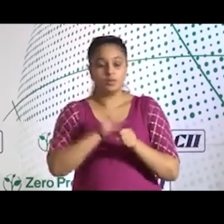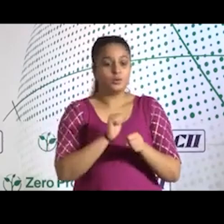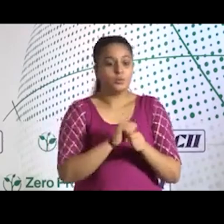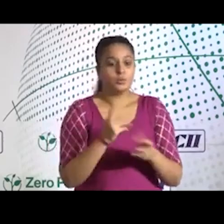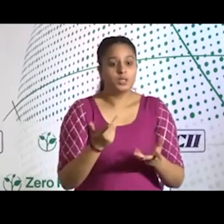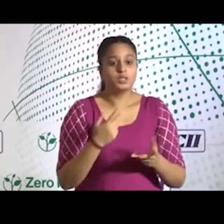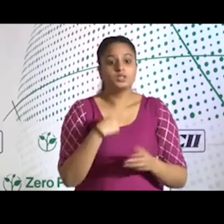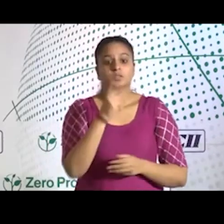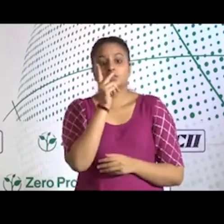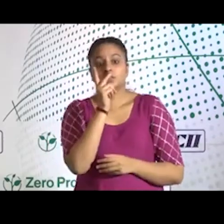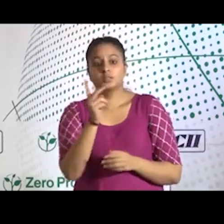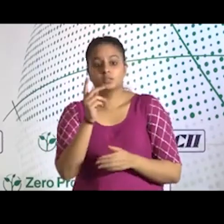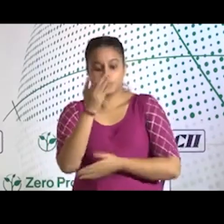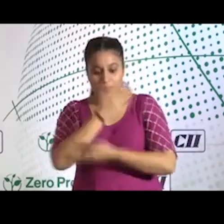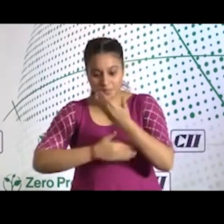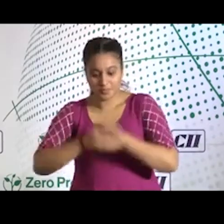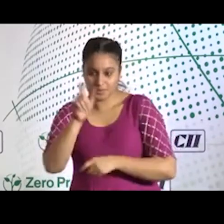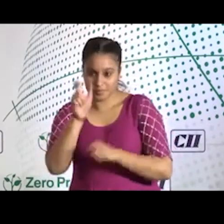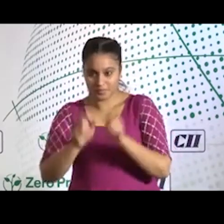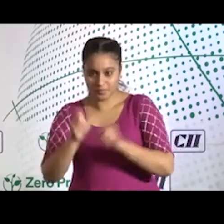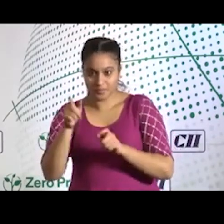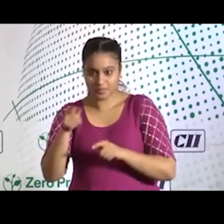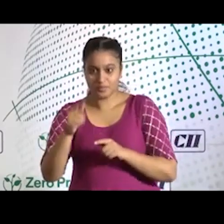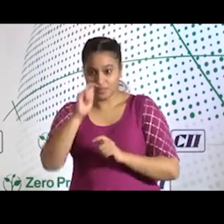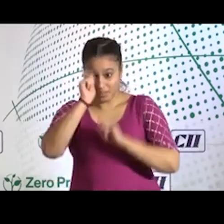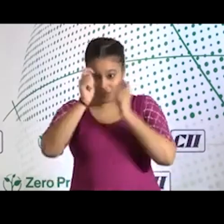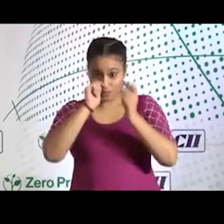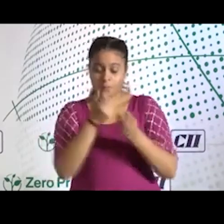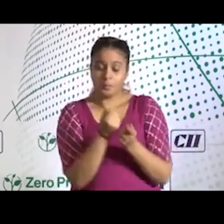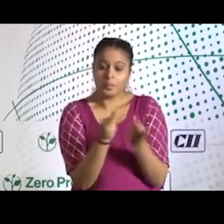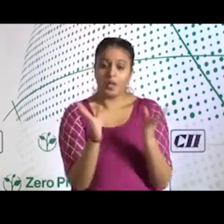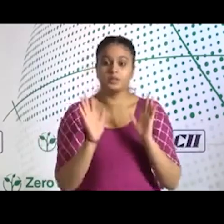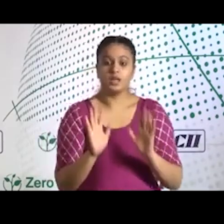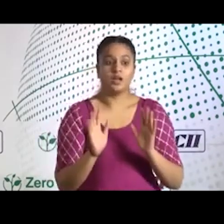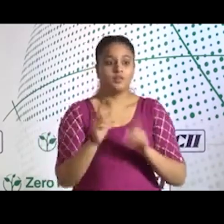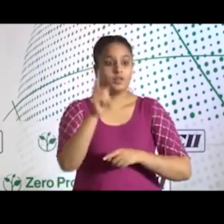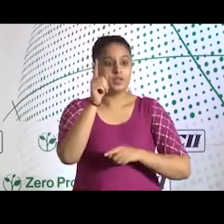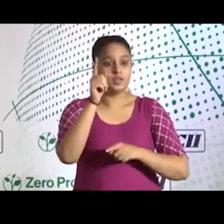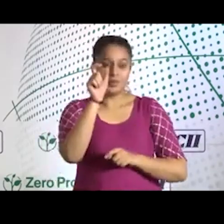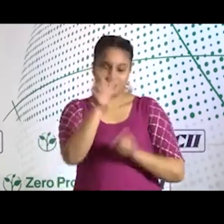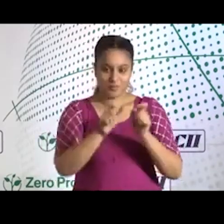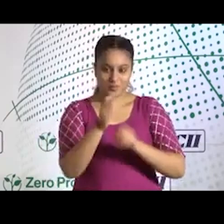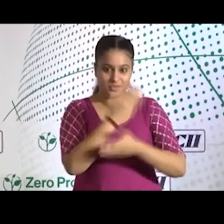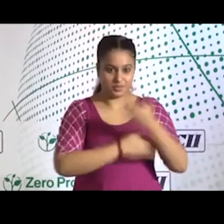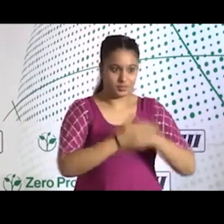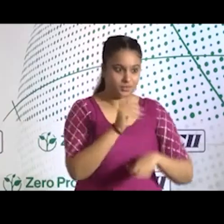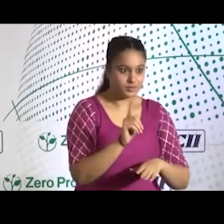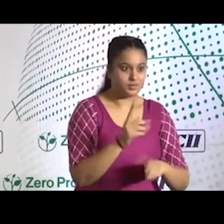as people with disabilities because they have multiple roles. It's not just they are people with disabilities, they are parents,